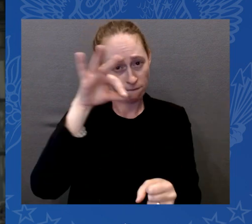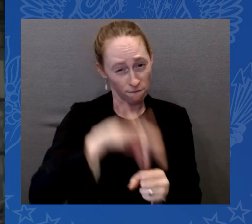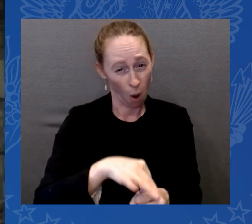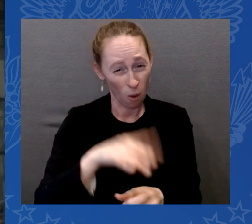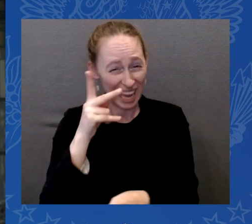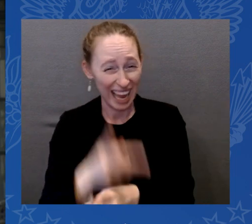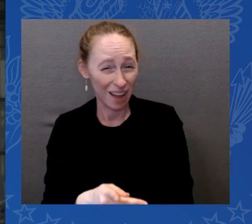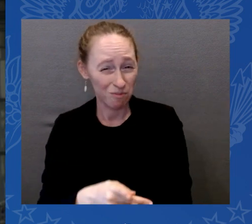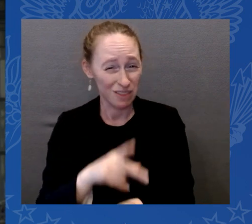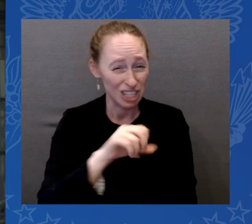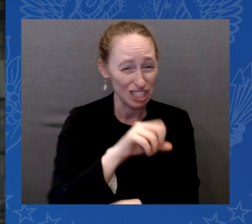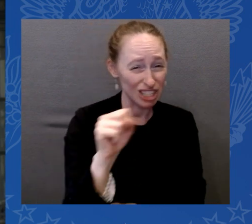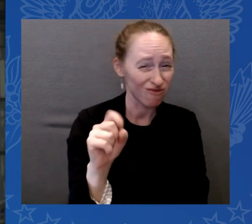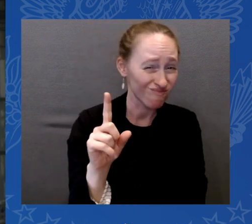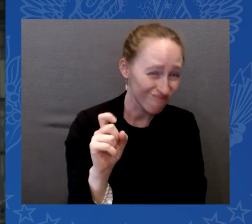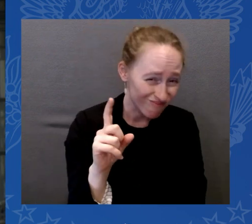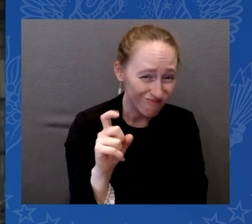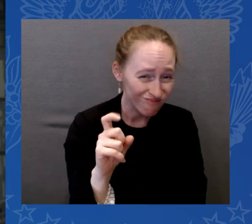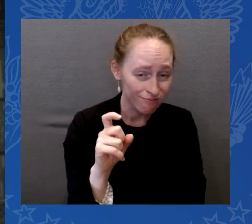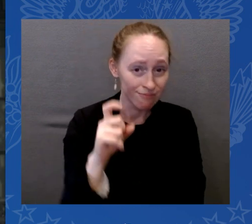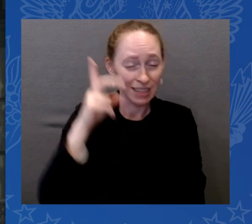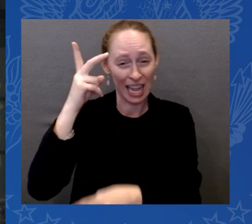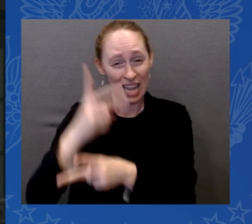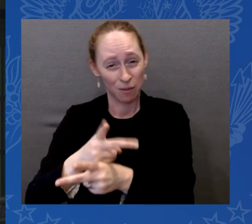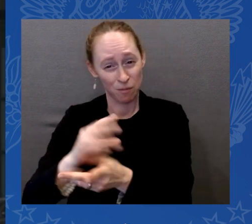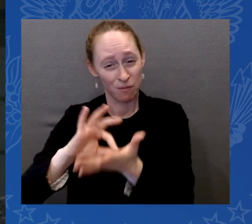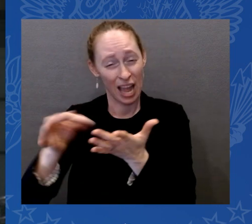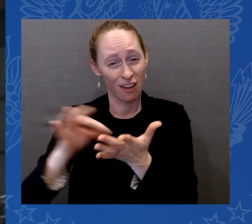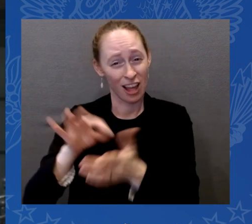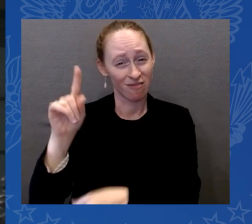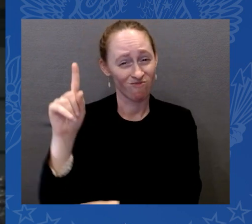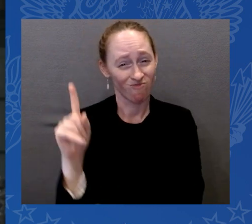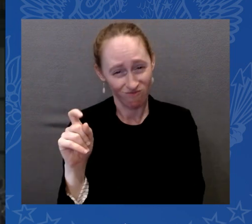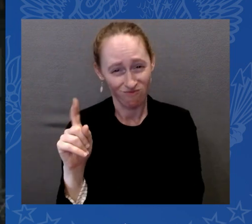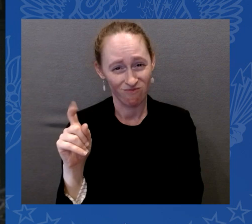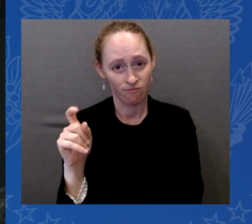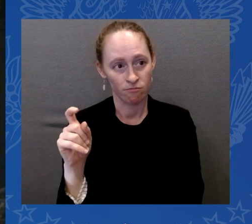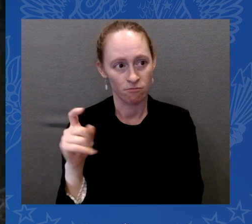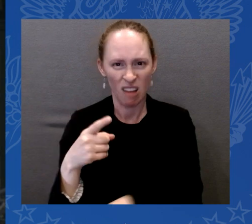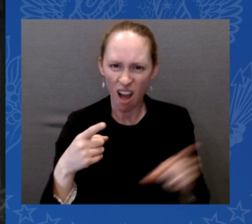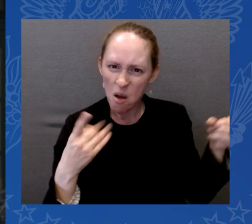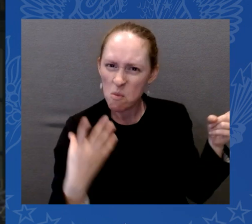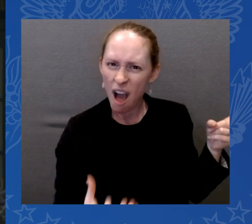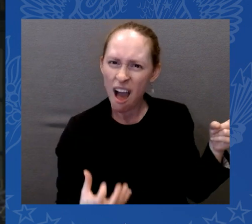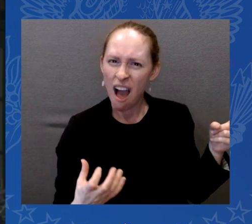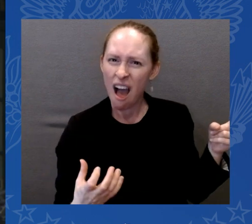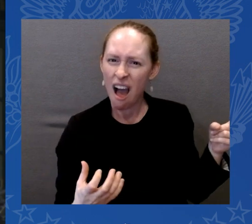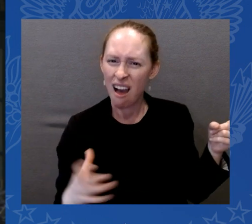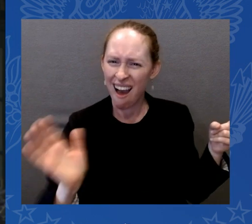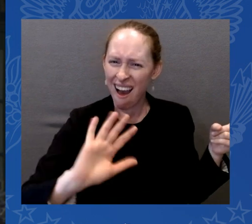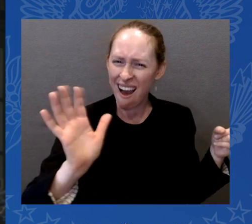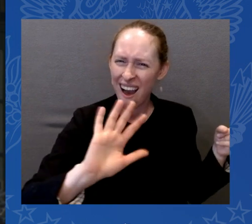And I want to remind you, you paid for your Social Security. Every single paycheck from the time you're a kid,